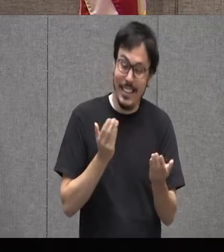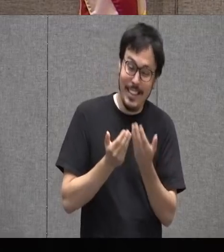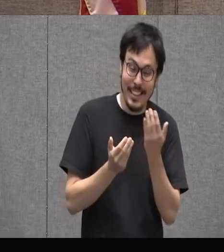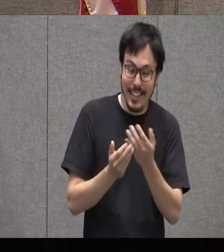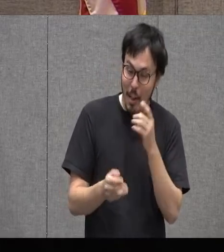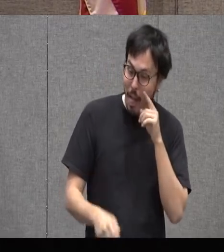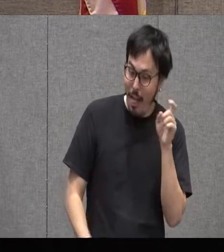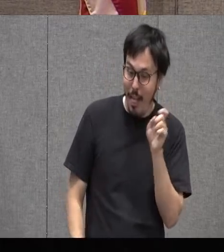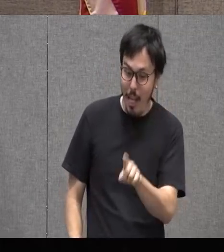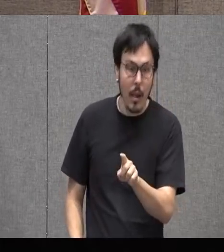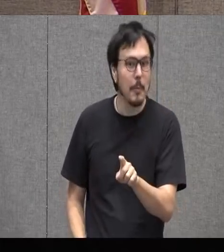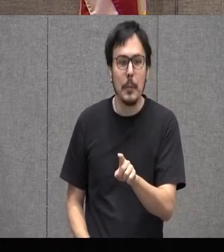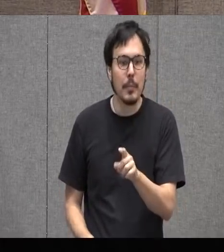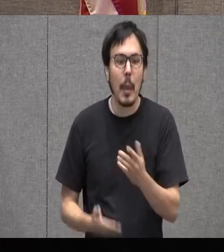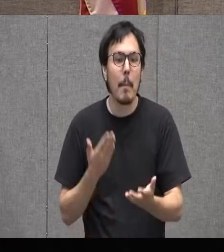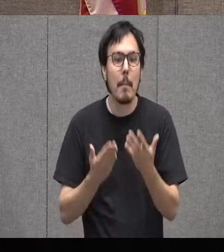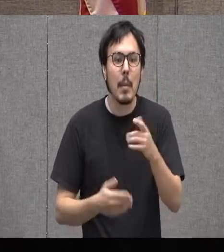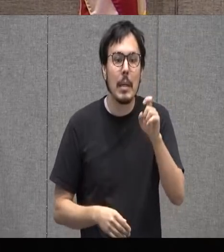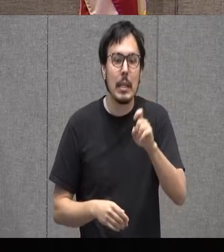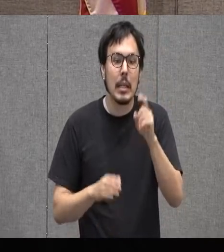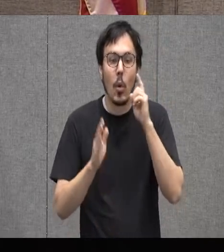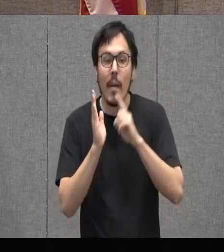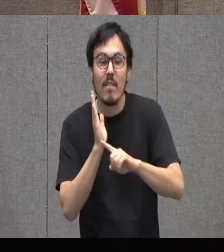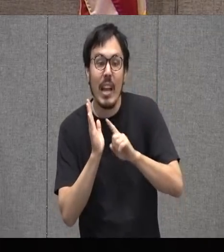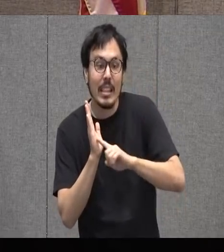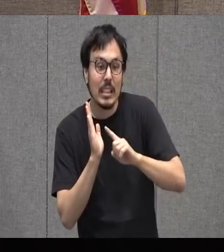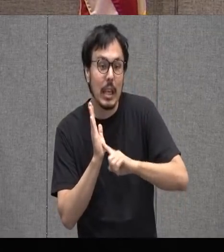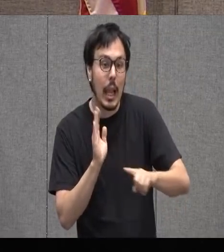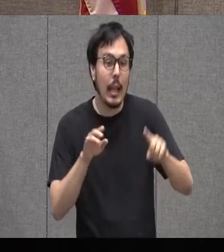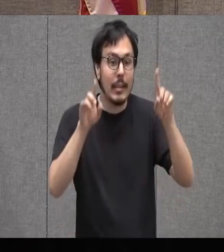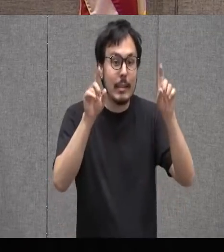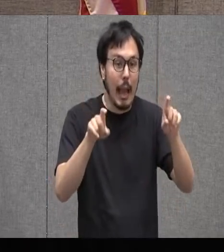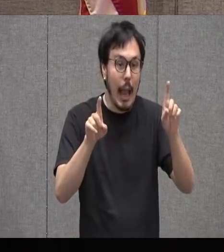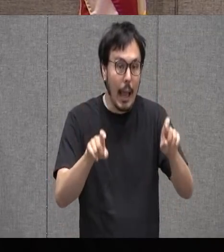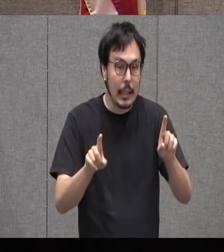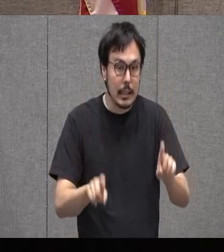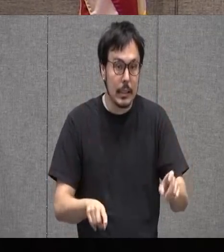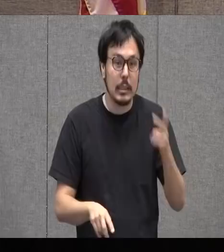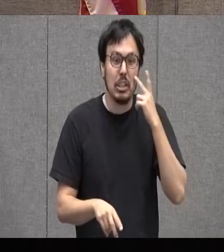We might need to do some investigations or some tests to check their chemical properties.